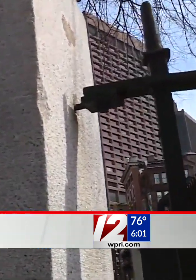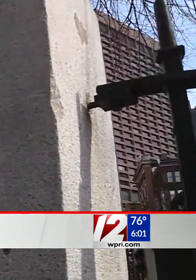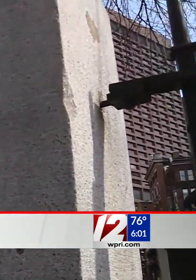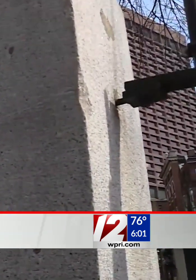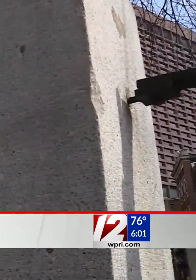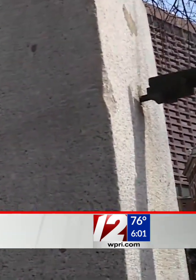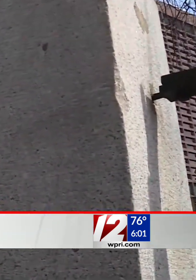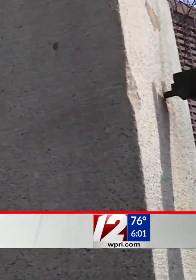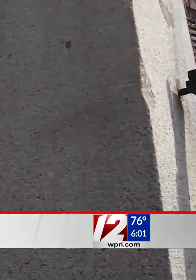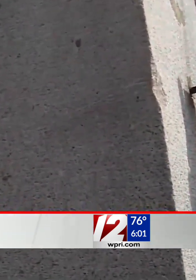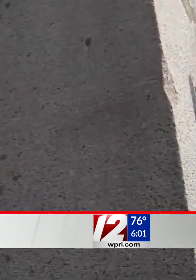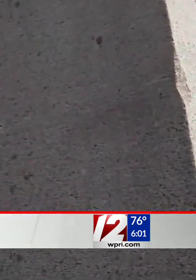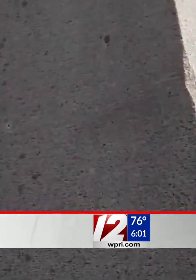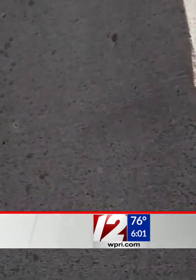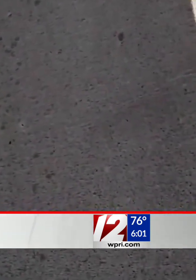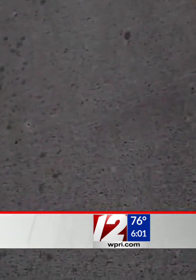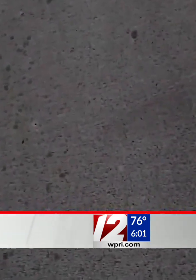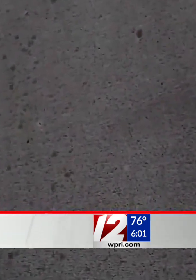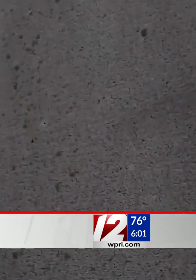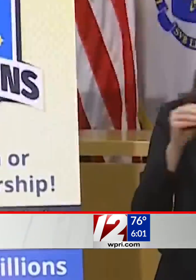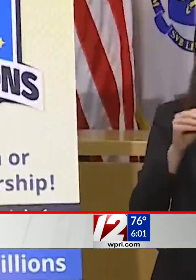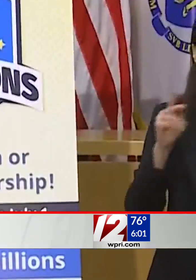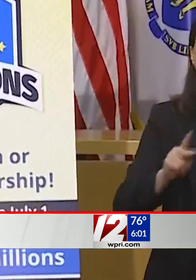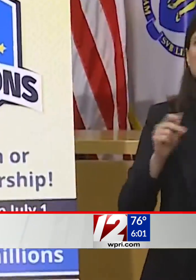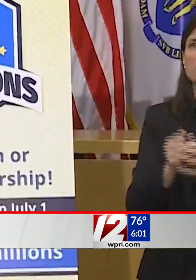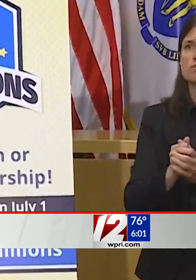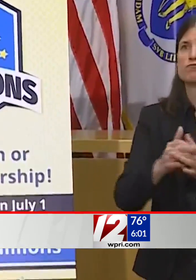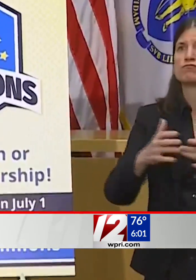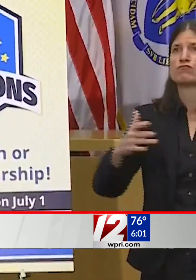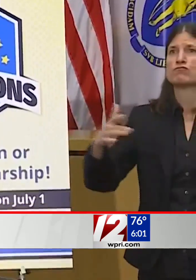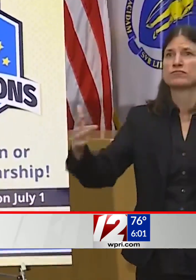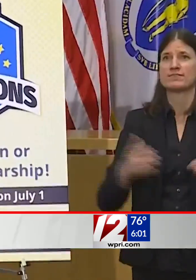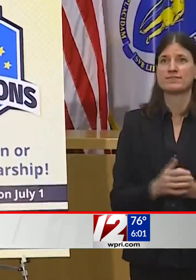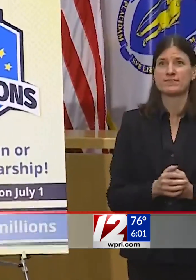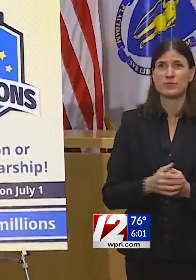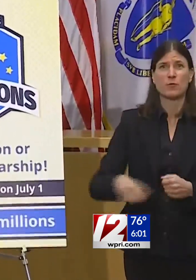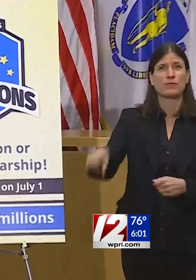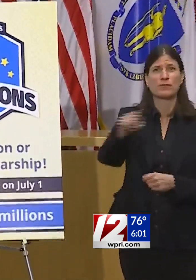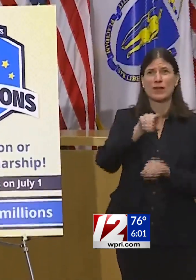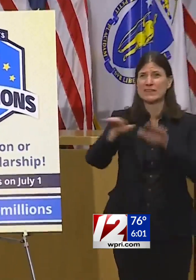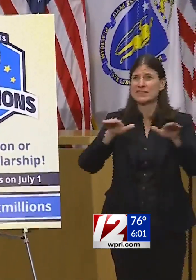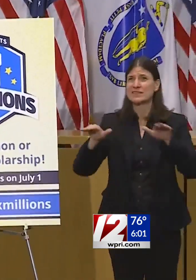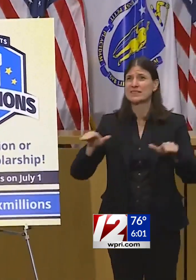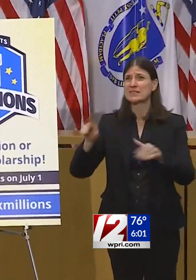fight against Covid. GOVERNOR CHARLIE BAKER SAYS THIS WAS MADE POSSIBLE DUE TO PEOPLE GETTING VACCINATED- AND NOW THE BAY STATE IS